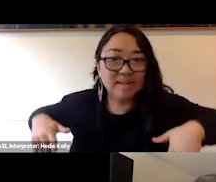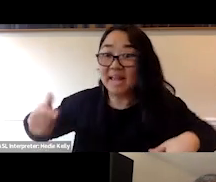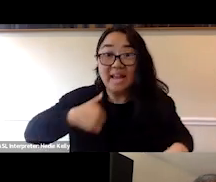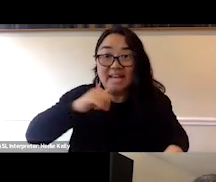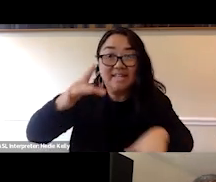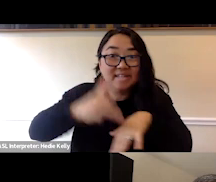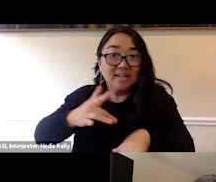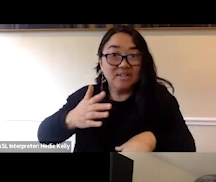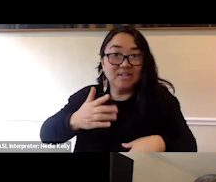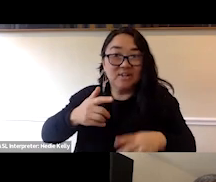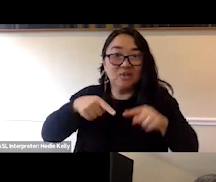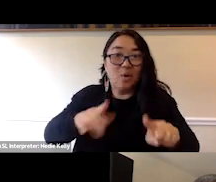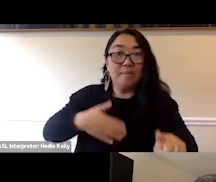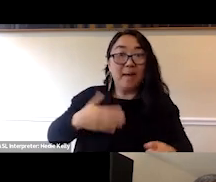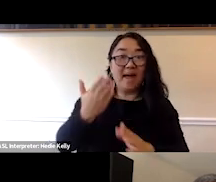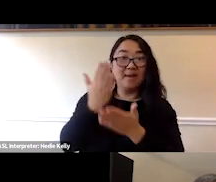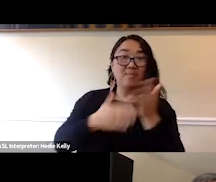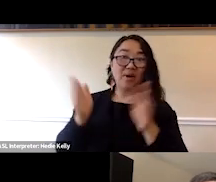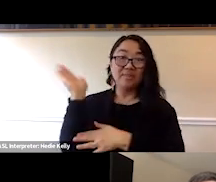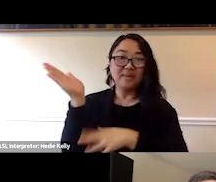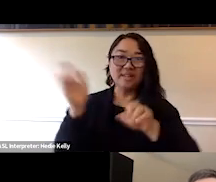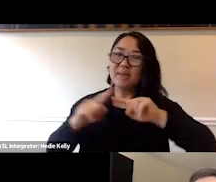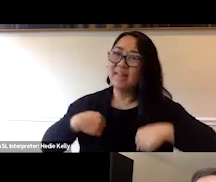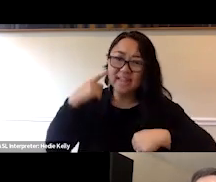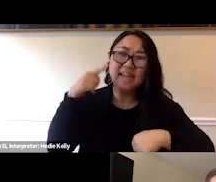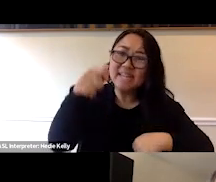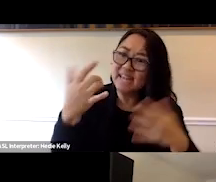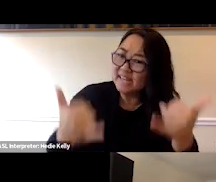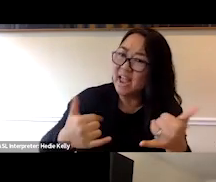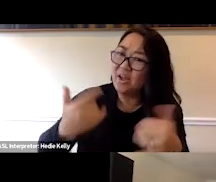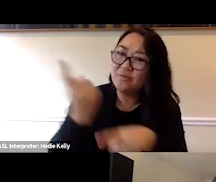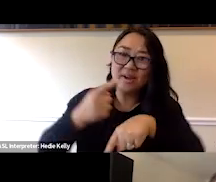but I think this is the right time to bring that up. Right? Yeah, I think that's a great point.